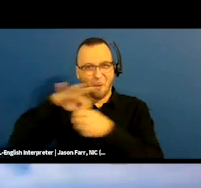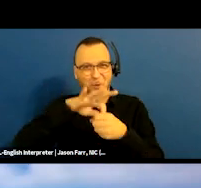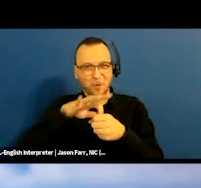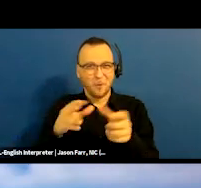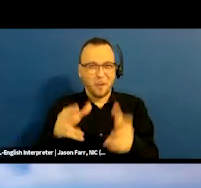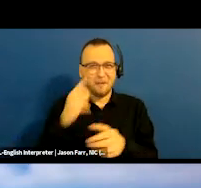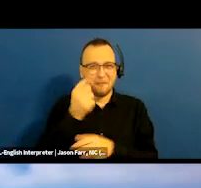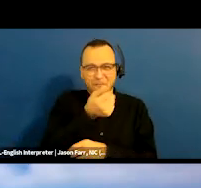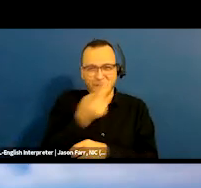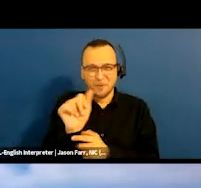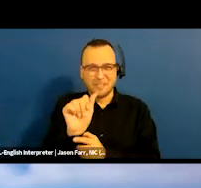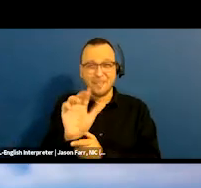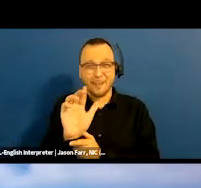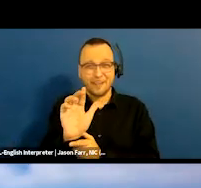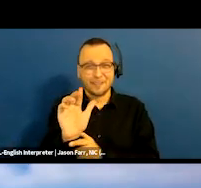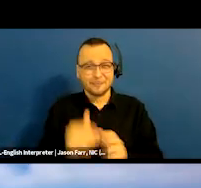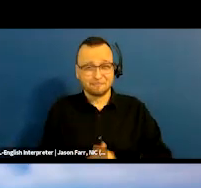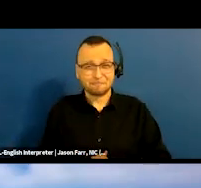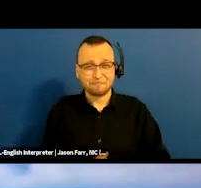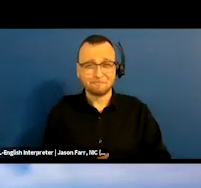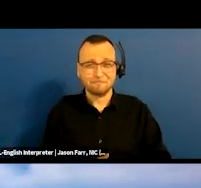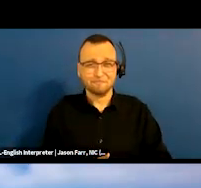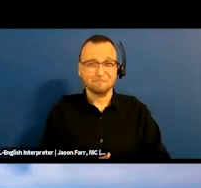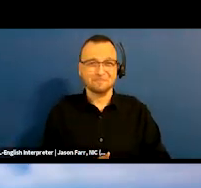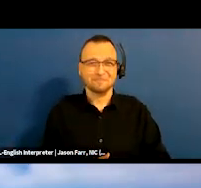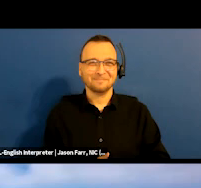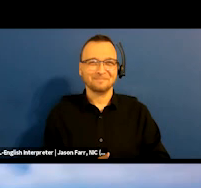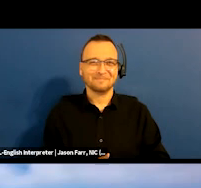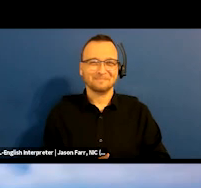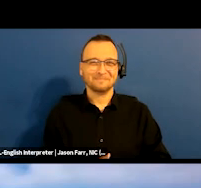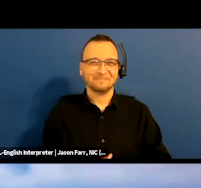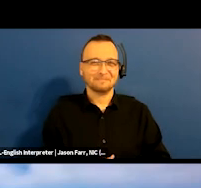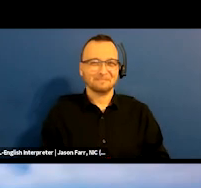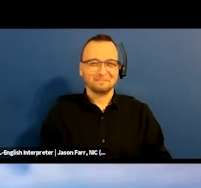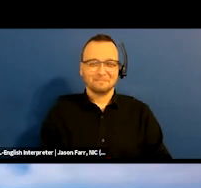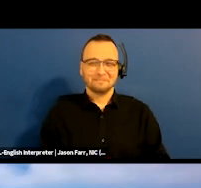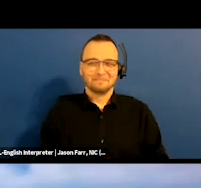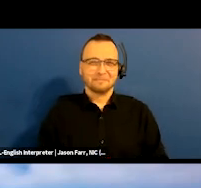And then, of course, the all-inclusive other option of things that we did not think of for the categories.